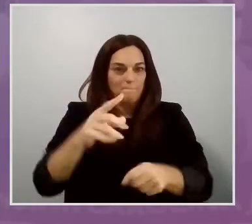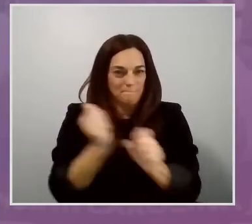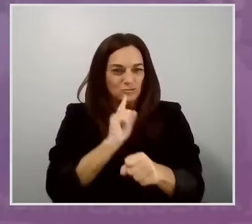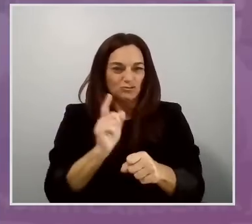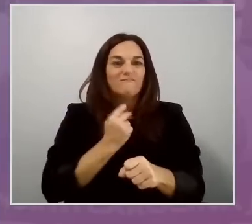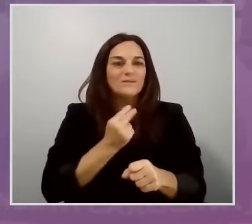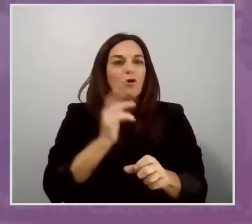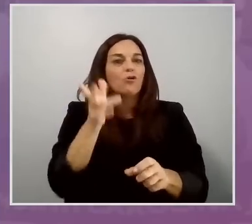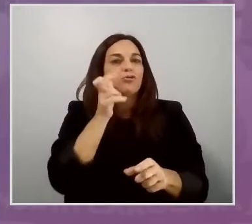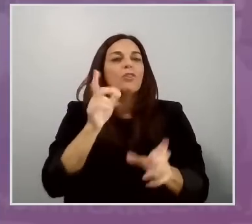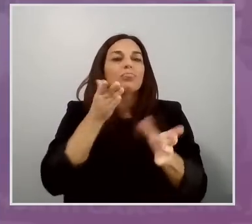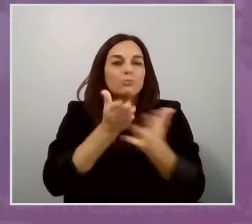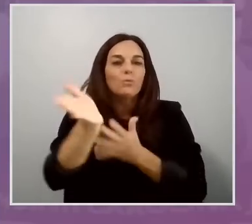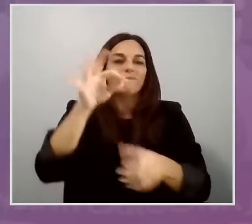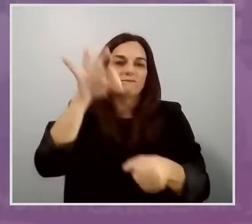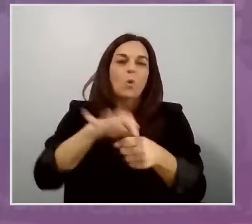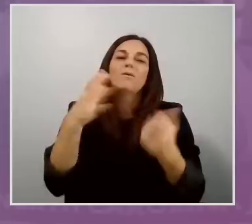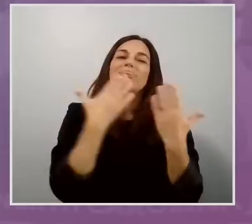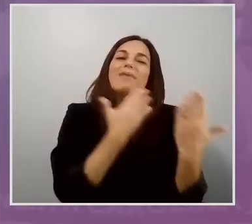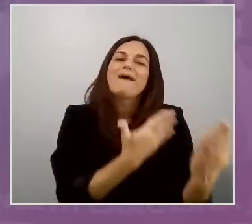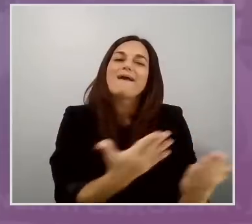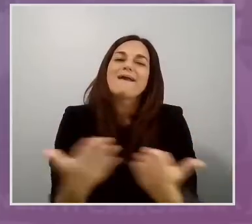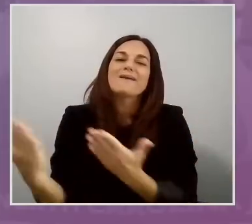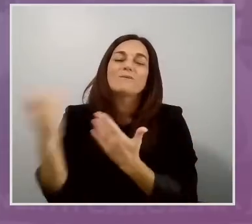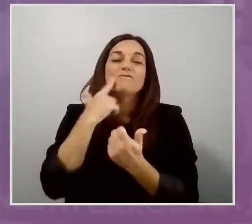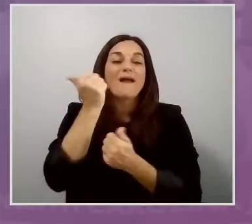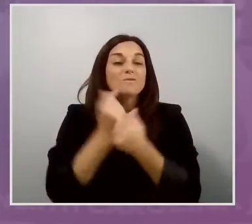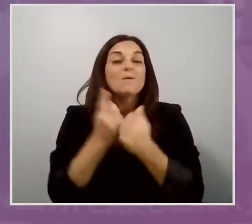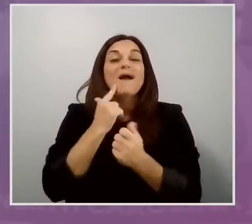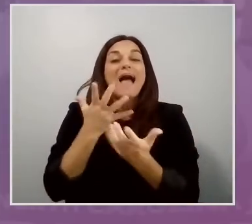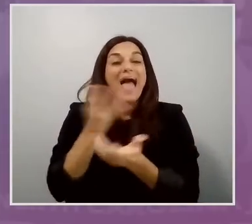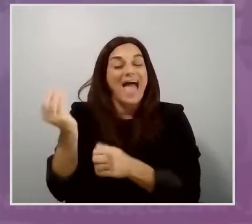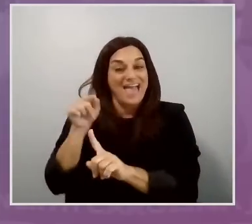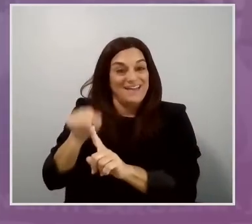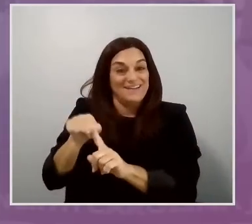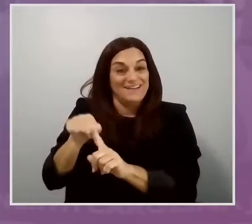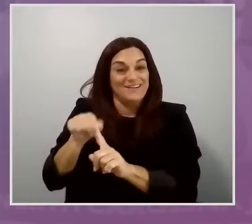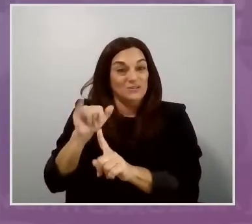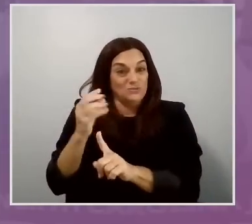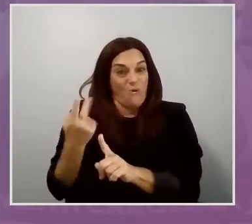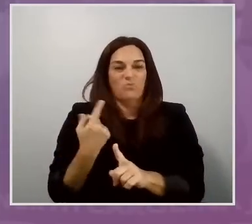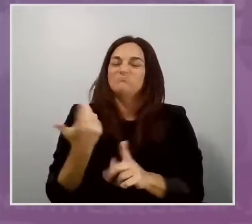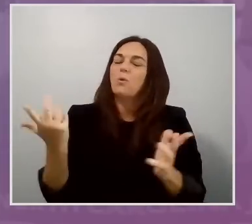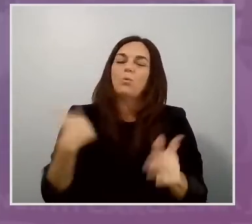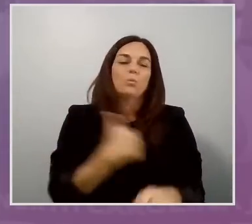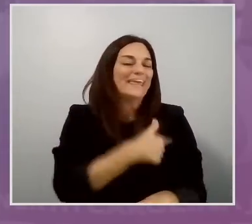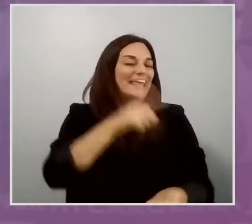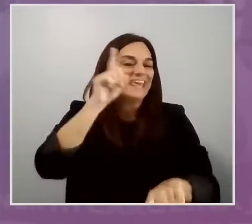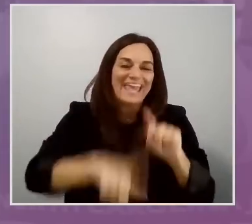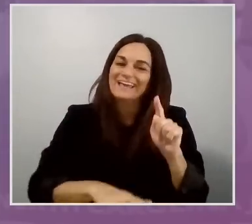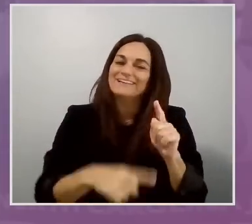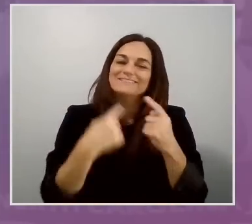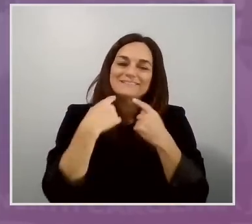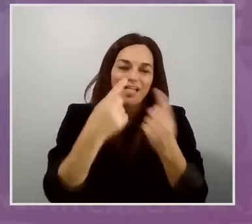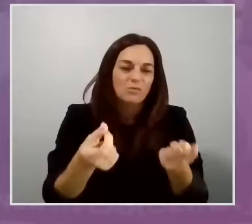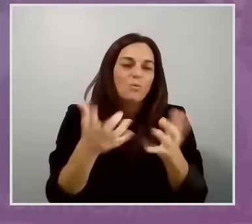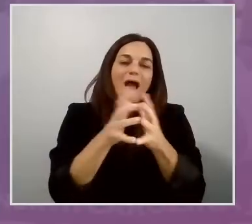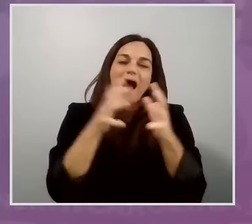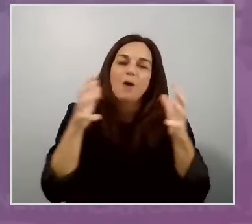AND THE BEST WAY TO DO THAT IS THROUGH OUR VOTES. SO THANK YOU ALL VERY VERY MUCH.